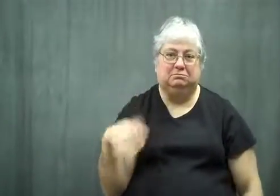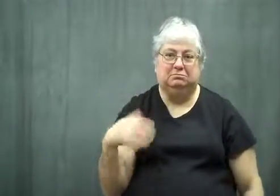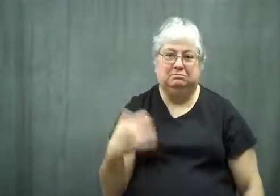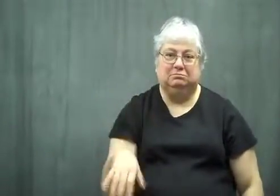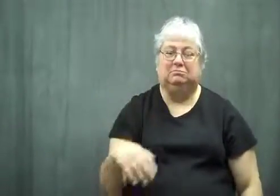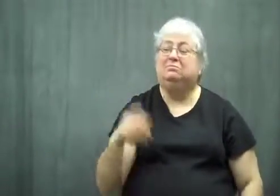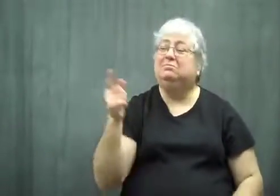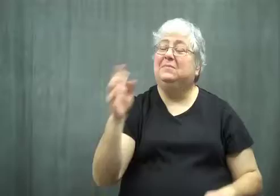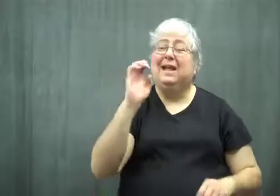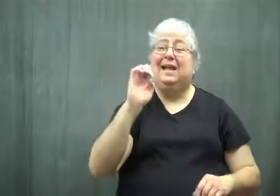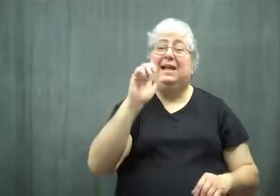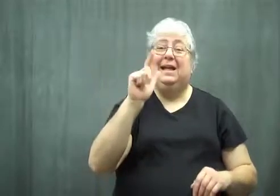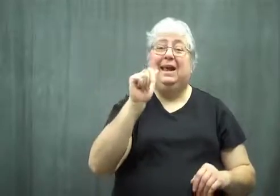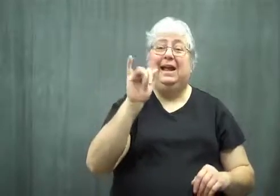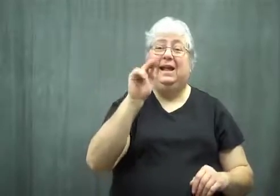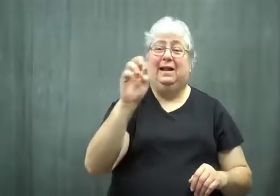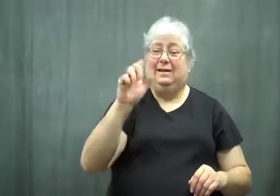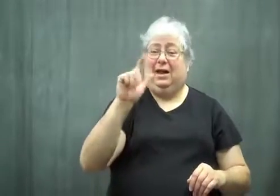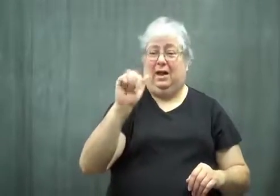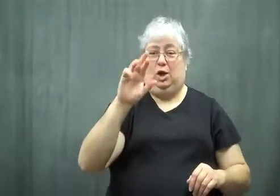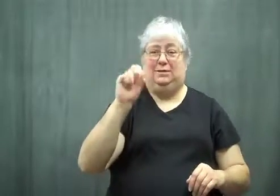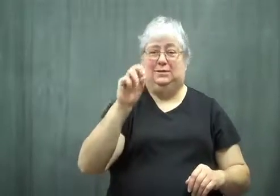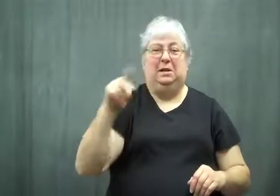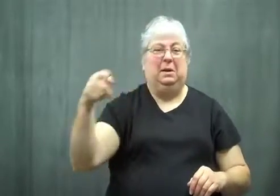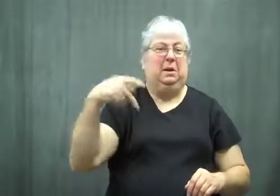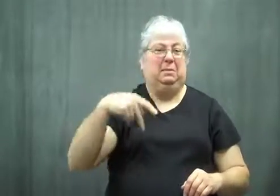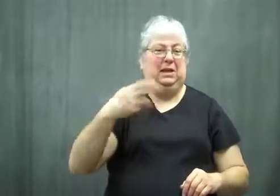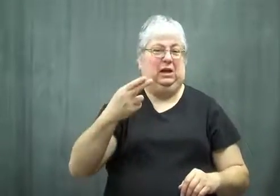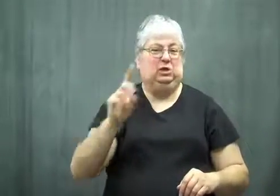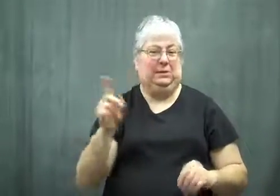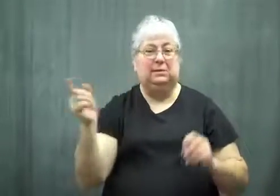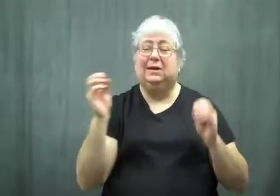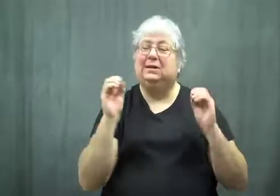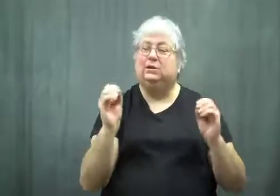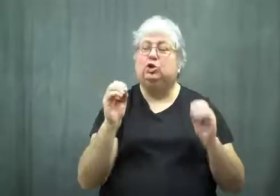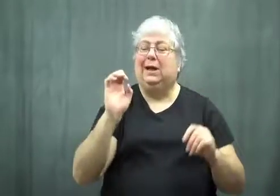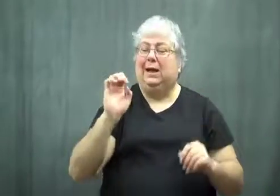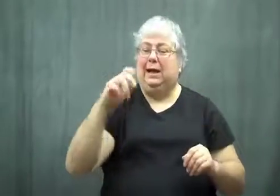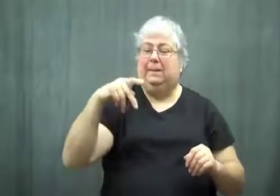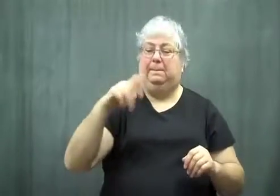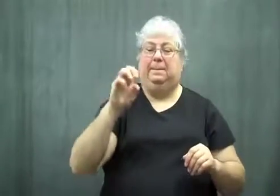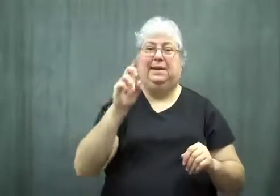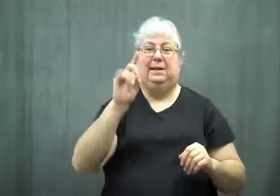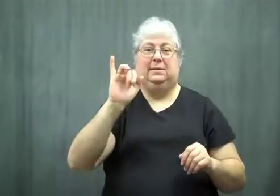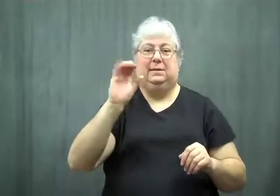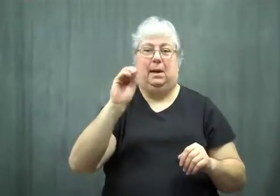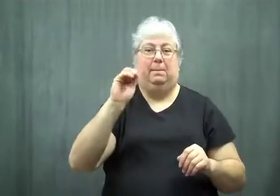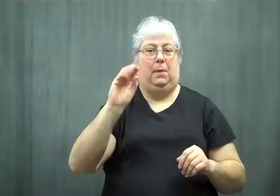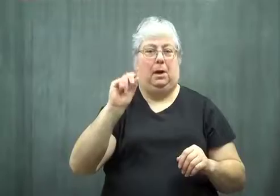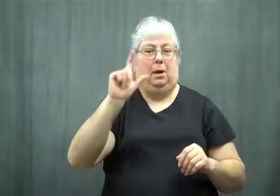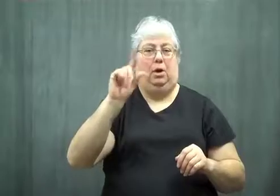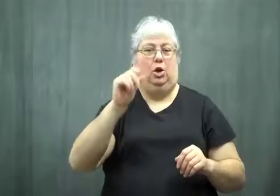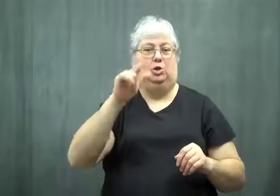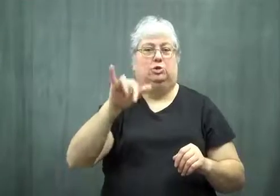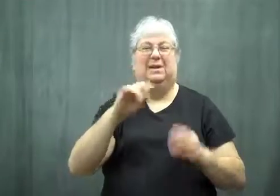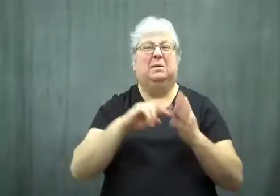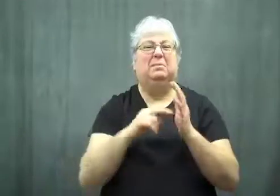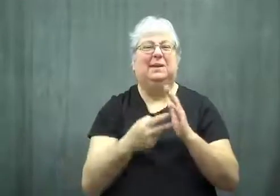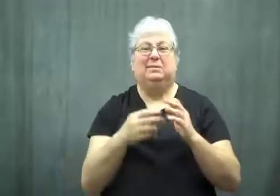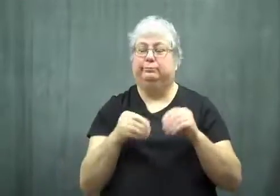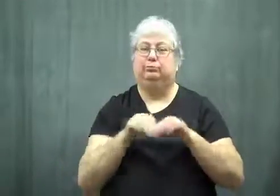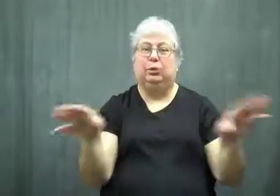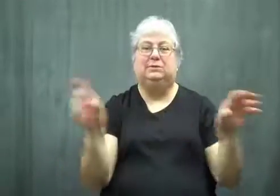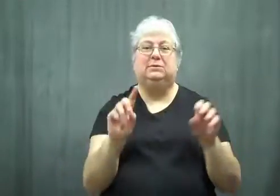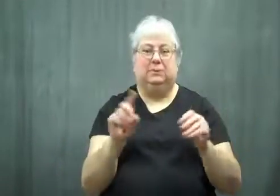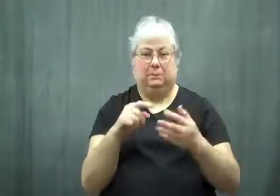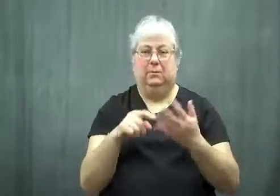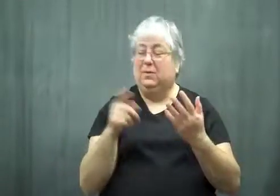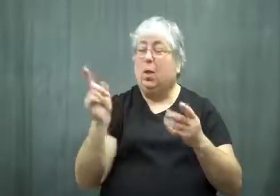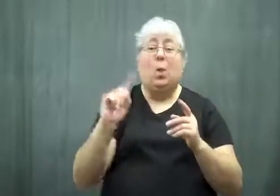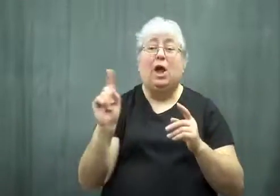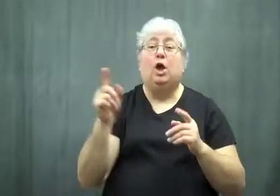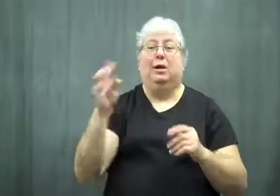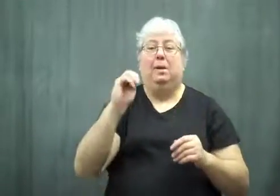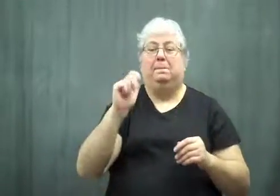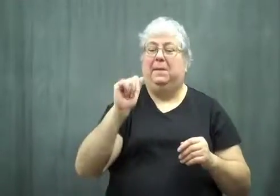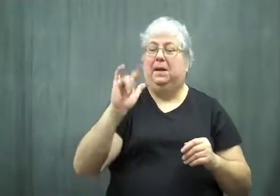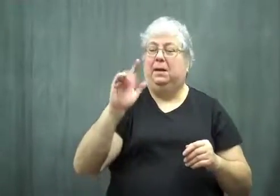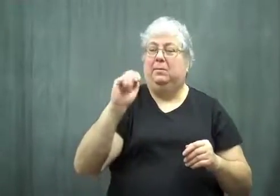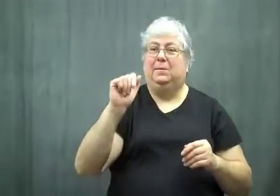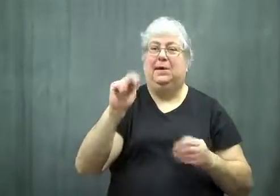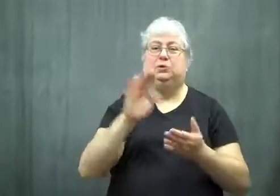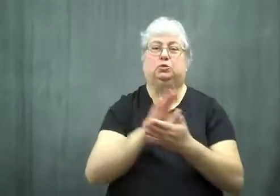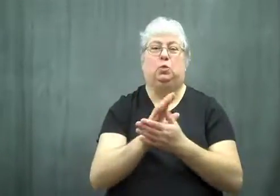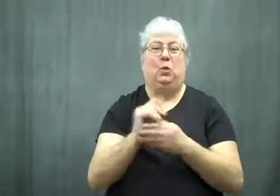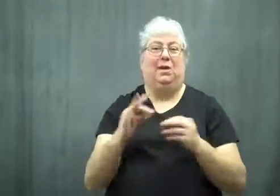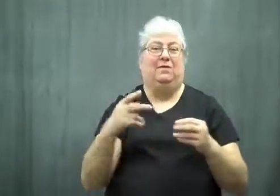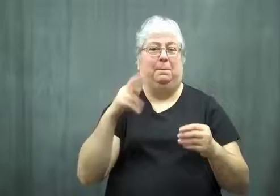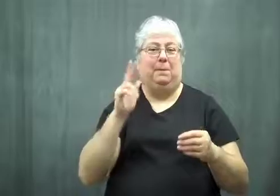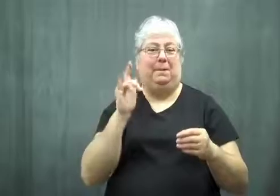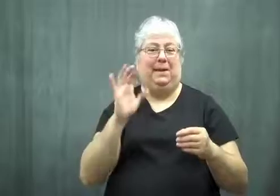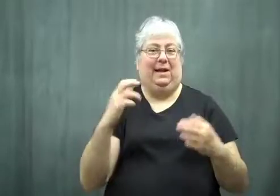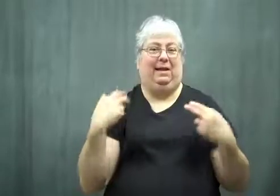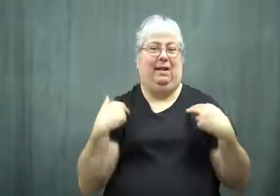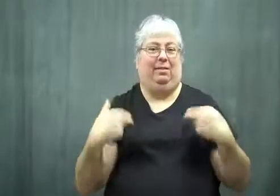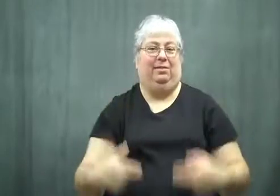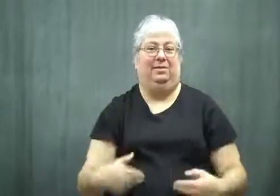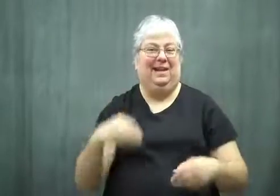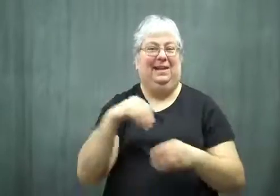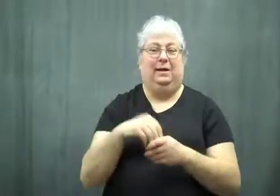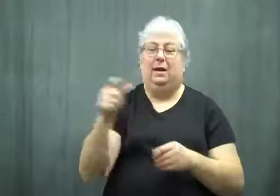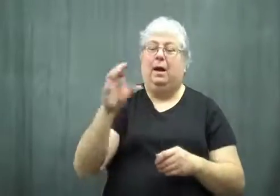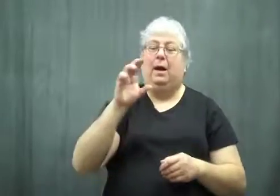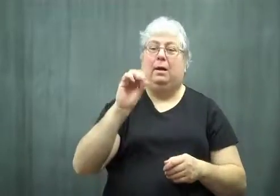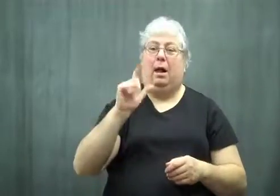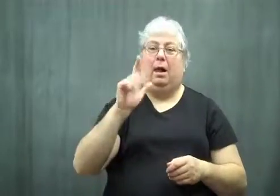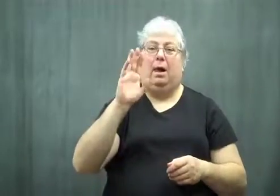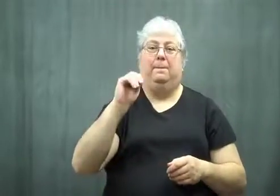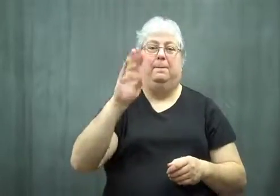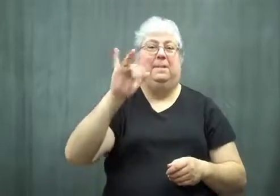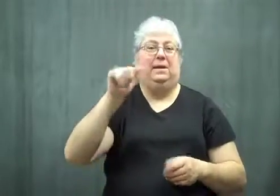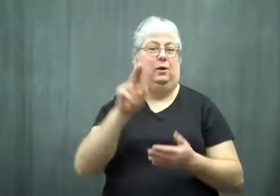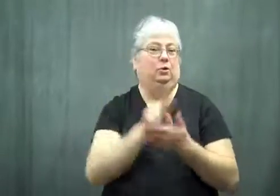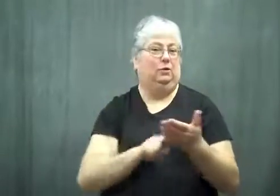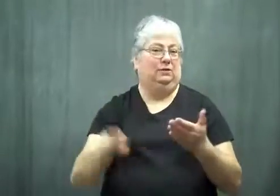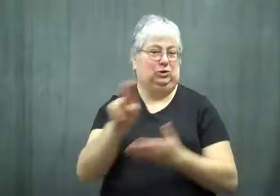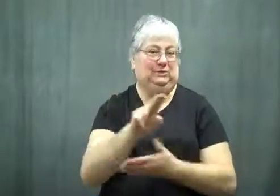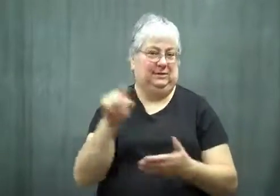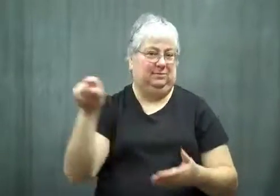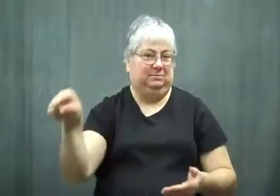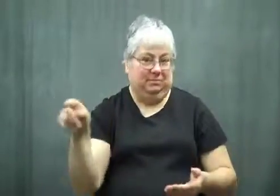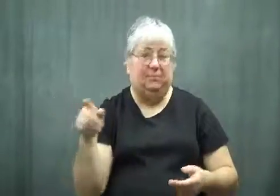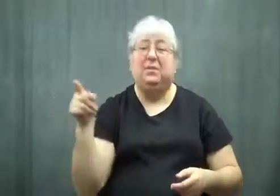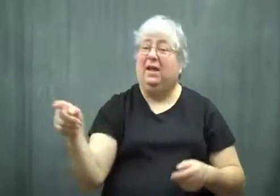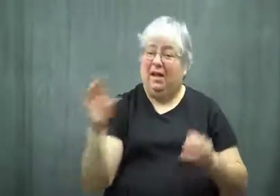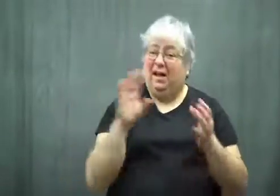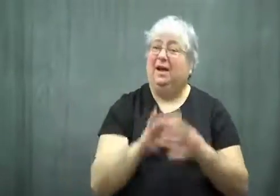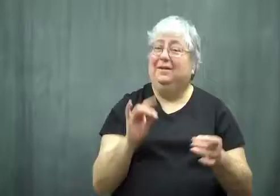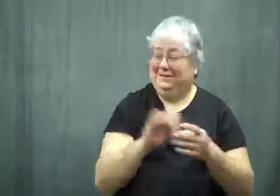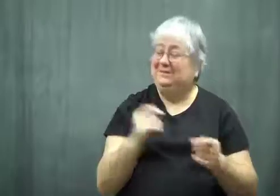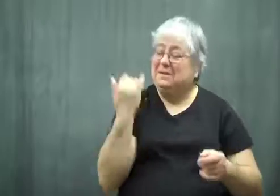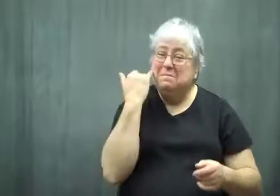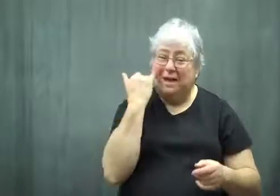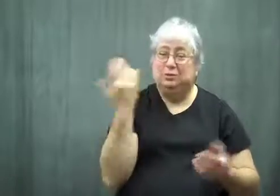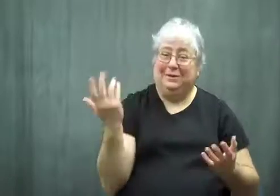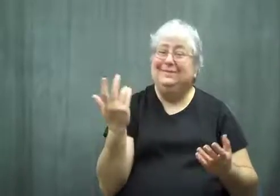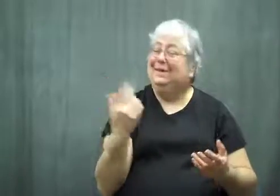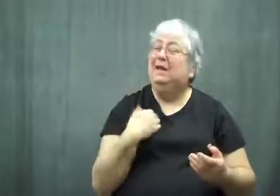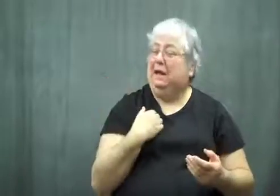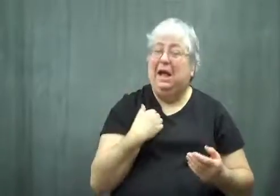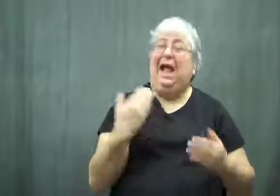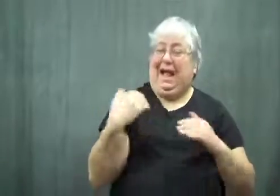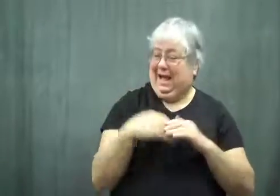Elaine Larson, Ph.D., teaches Epidemiology at the Mailman School of Public Health